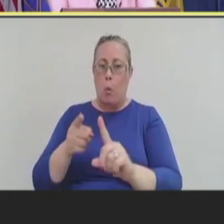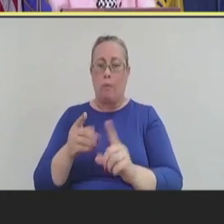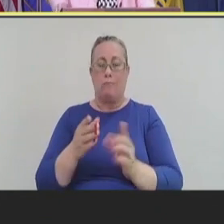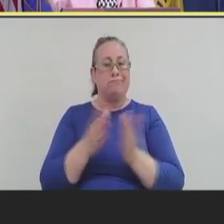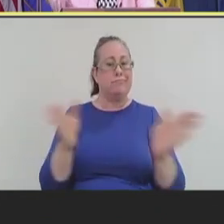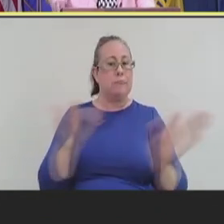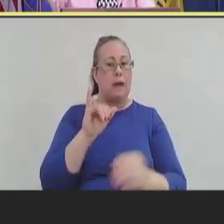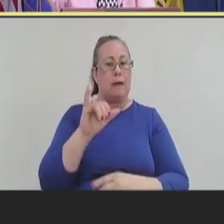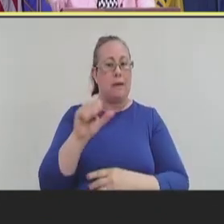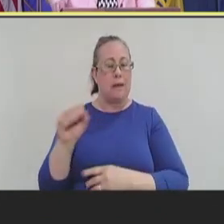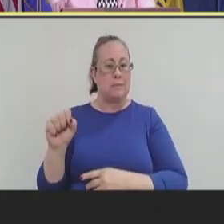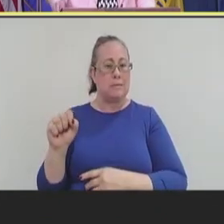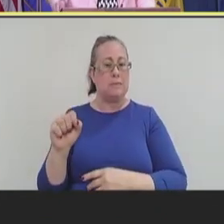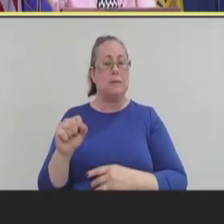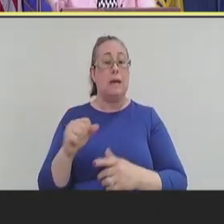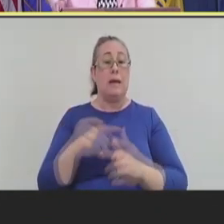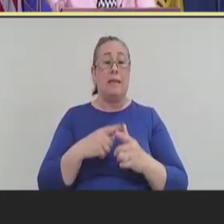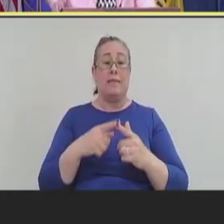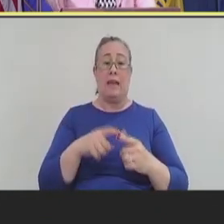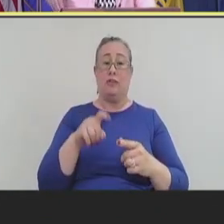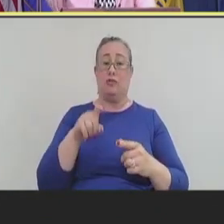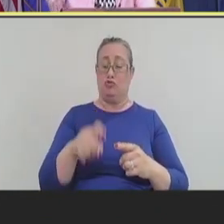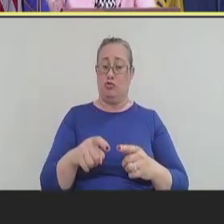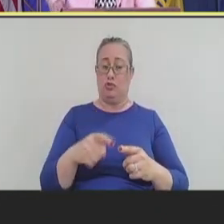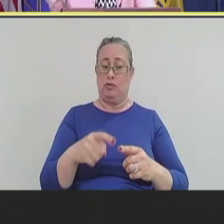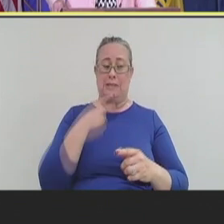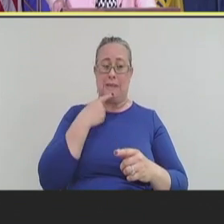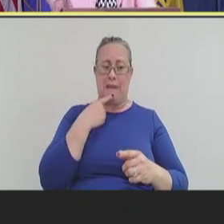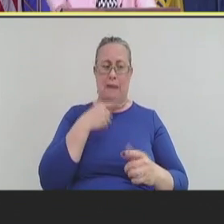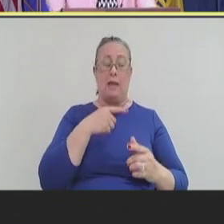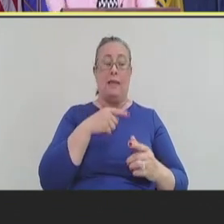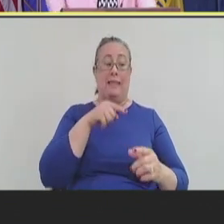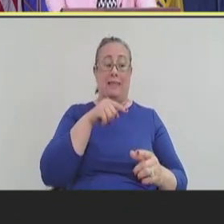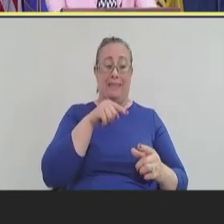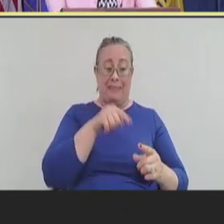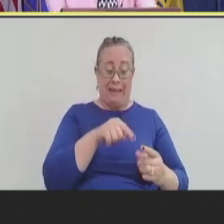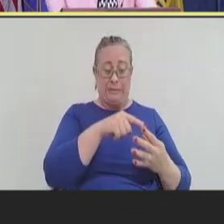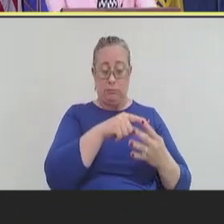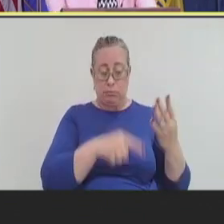say, "This is what every IIS should be able to do and by when." We also need to talk about